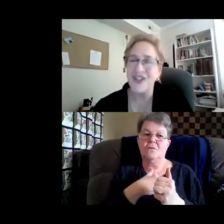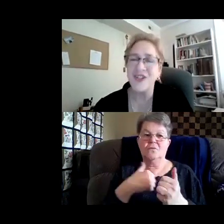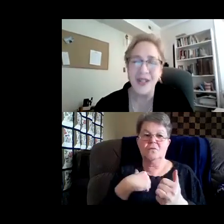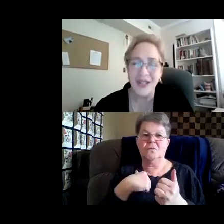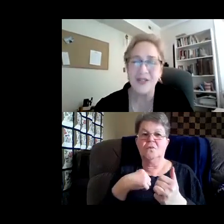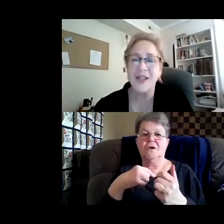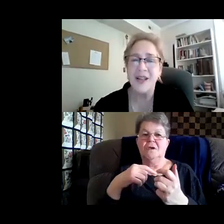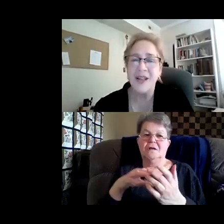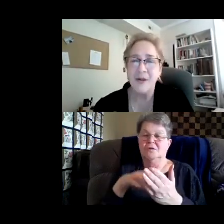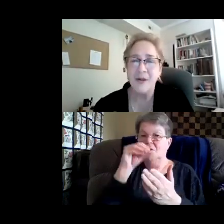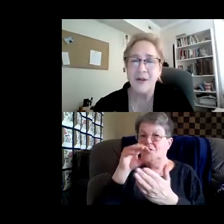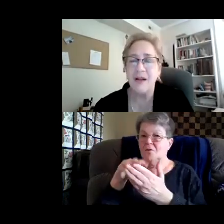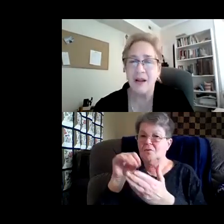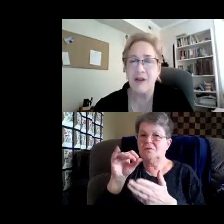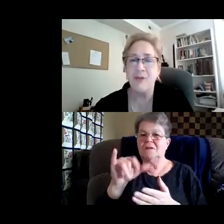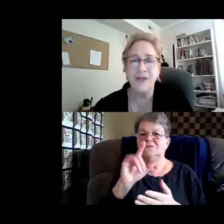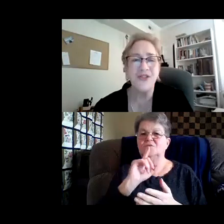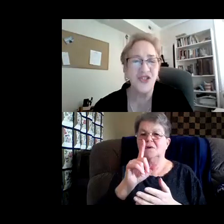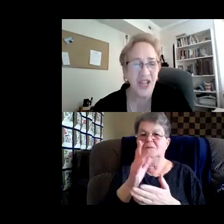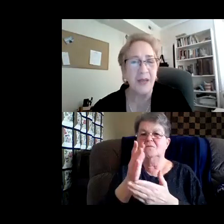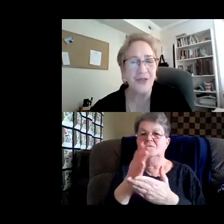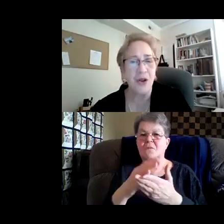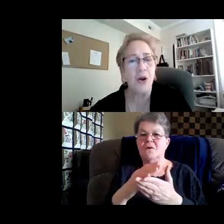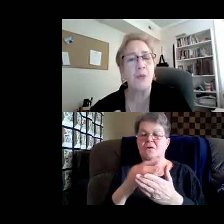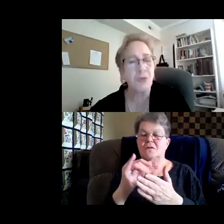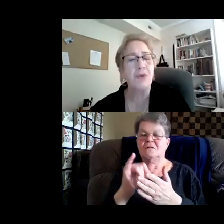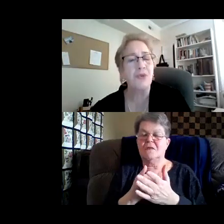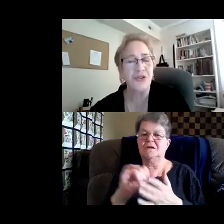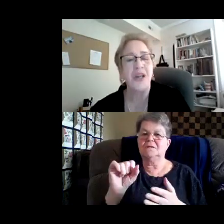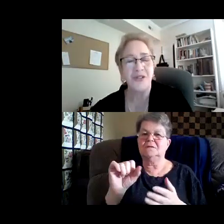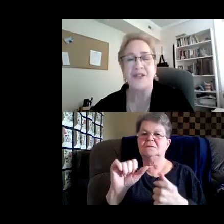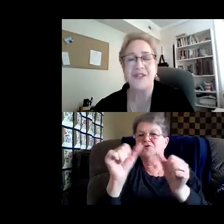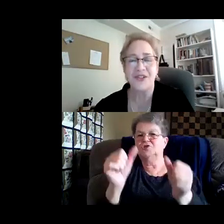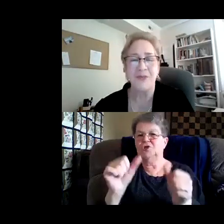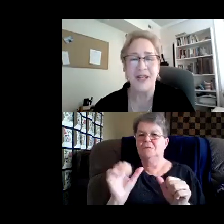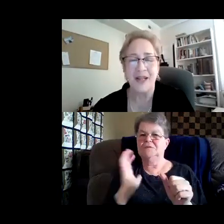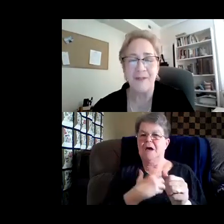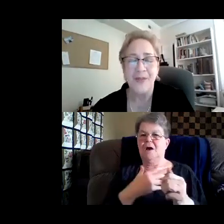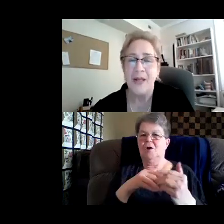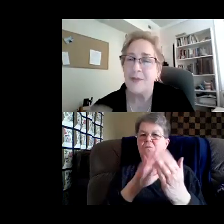actually is part of what shapes our approach to decision-making.